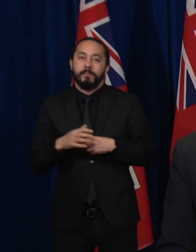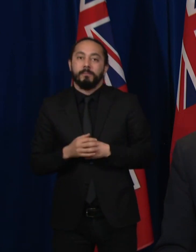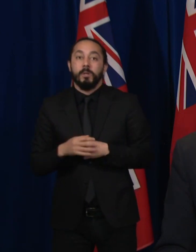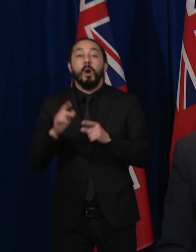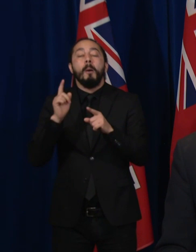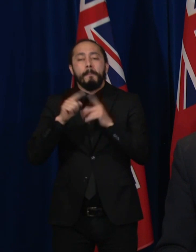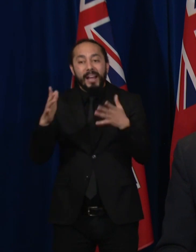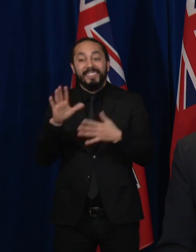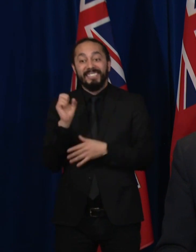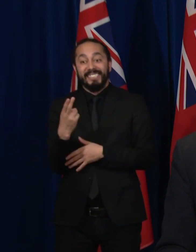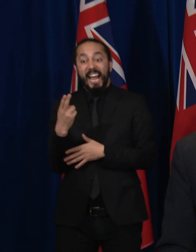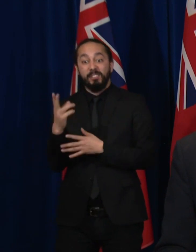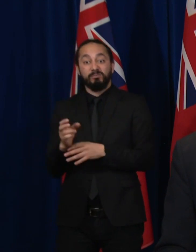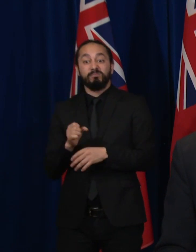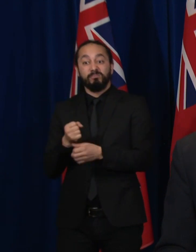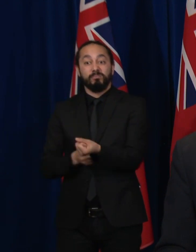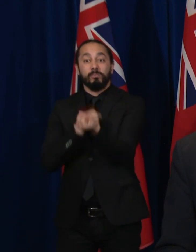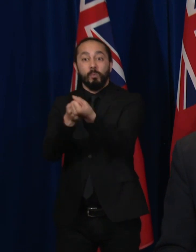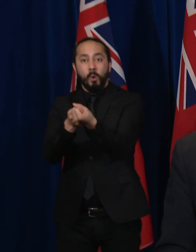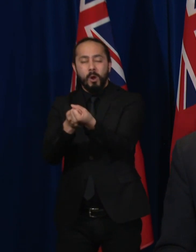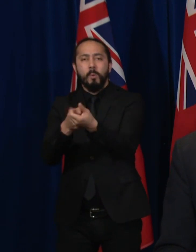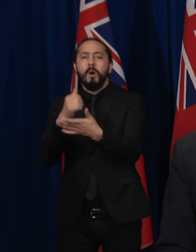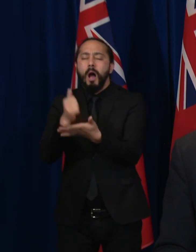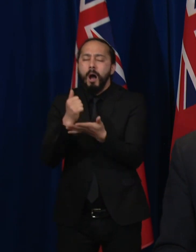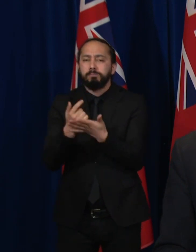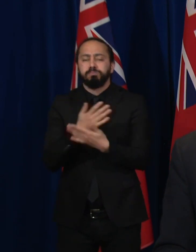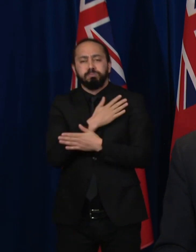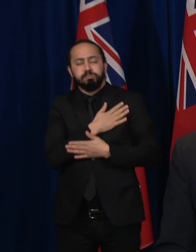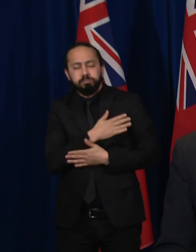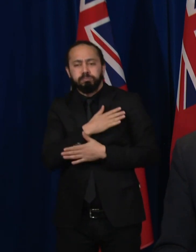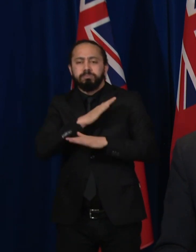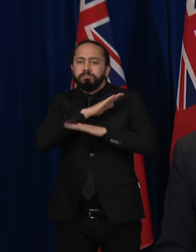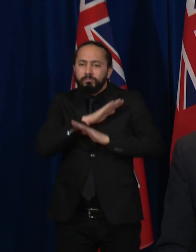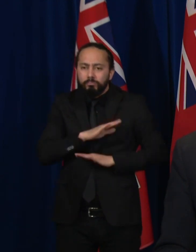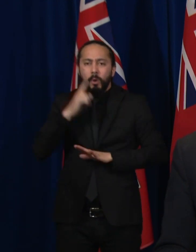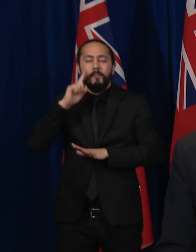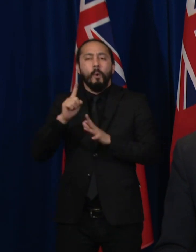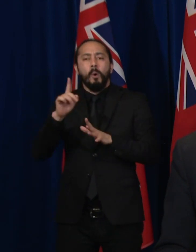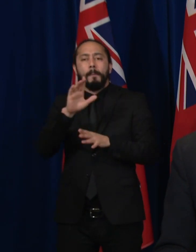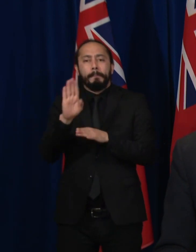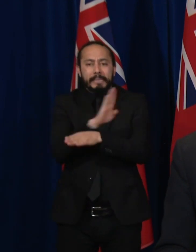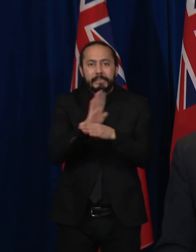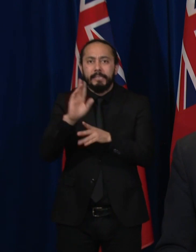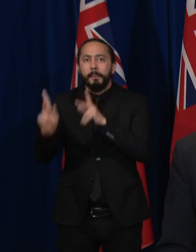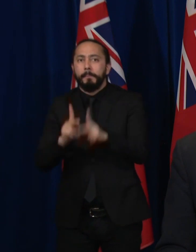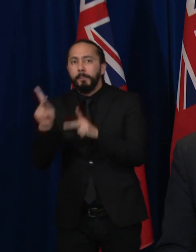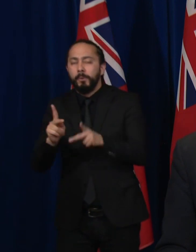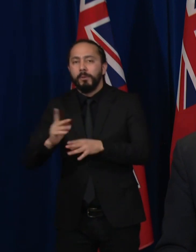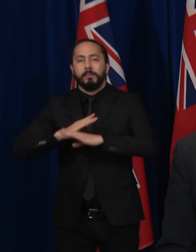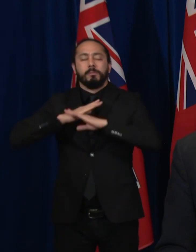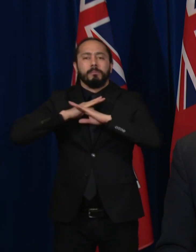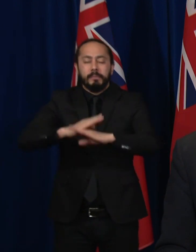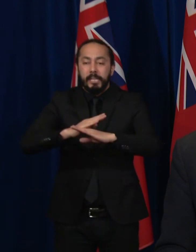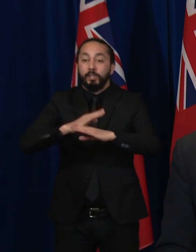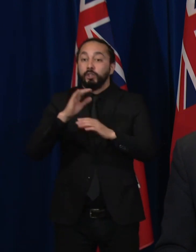businesses and people in these uncertain times. Helping protect jobs shall not perish from the earth. and helping protect household budgets. I was confident in Ontario before